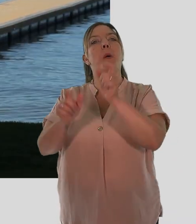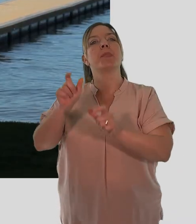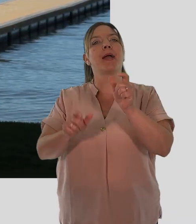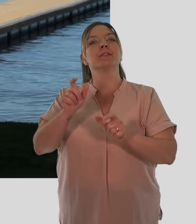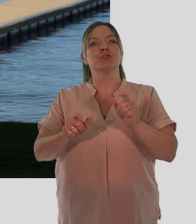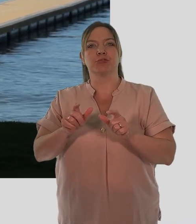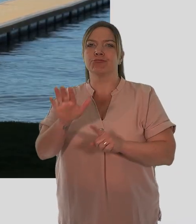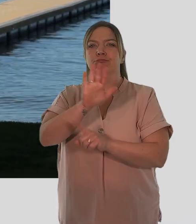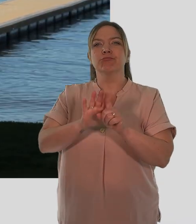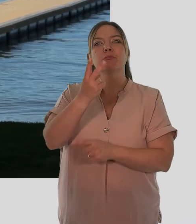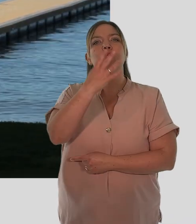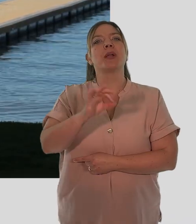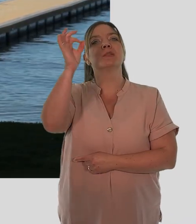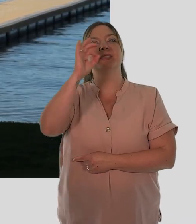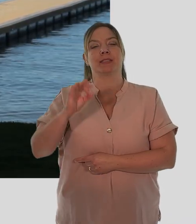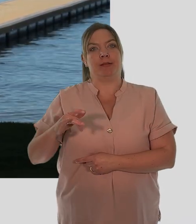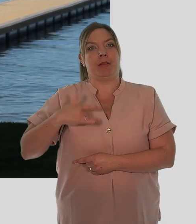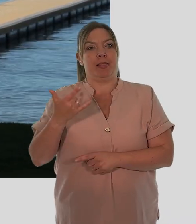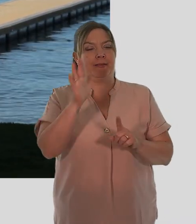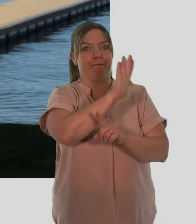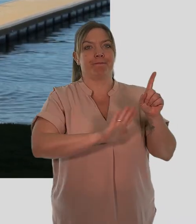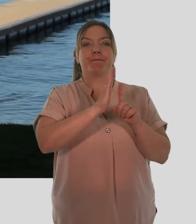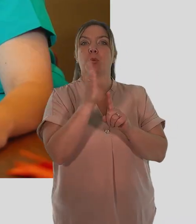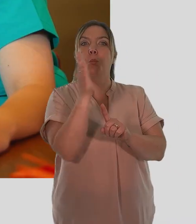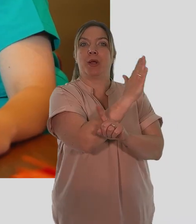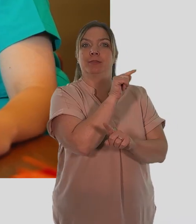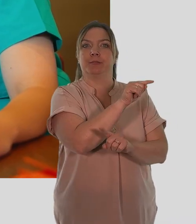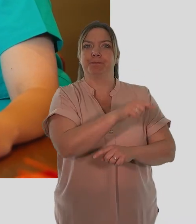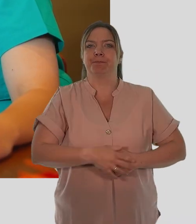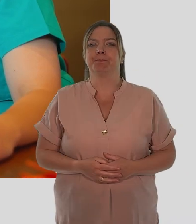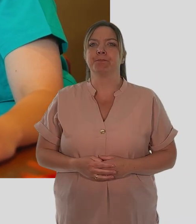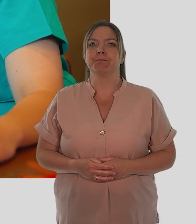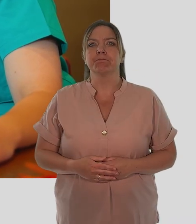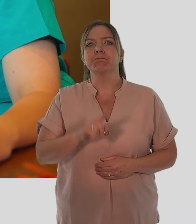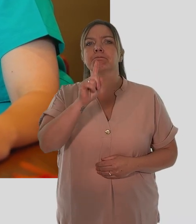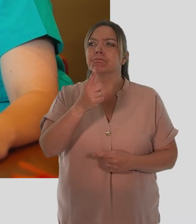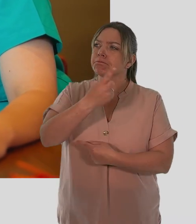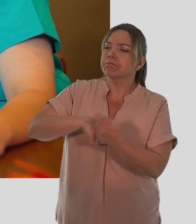The Western Pacific is home to approximately 20% of the world's population,